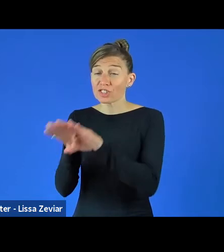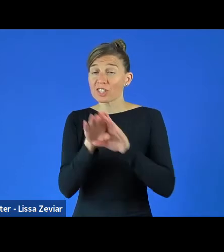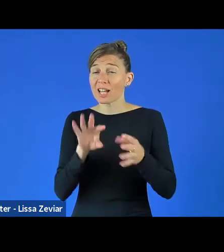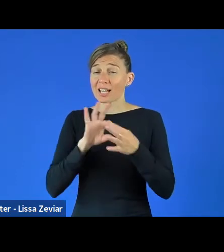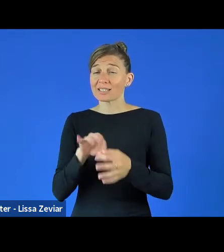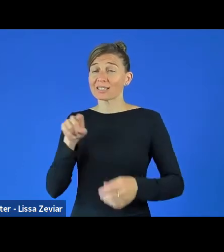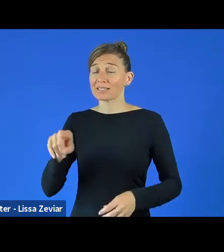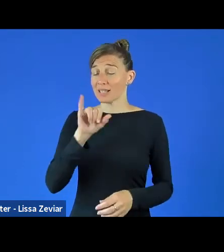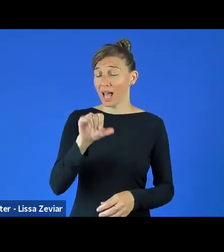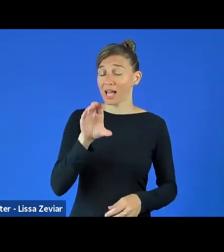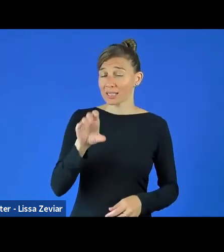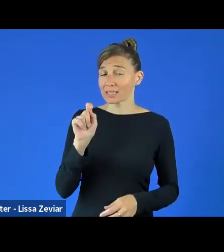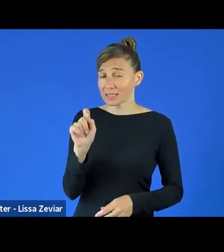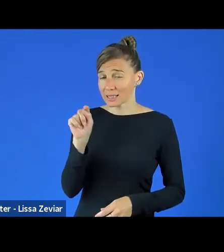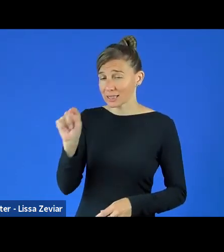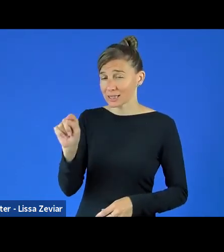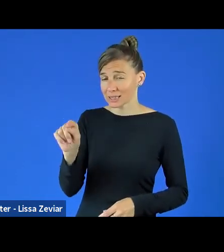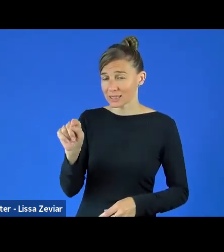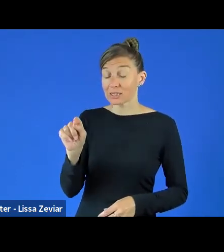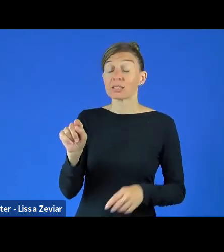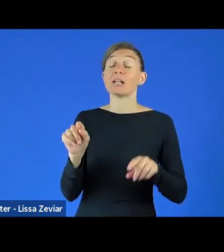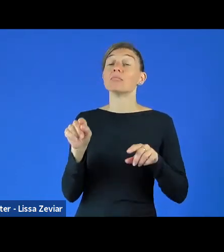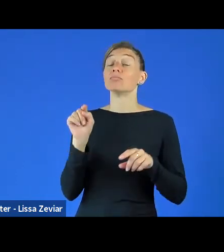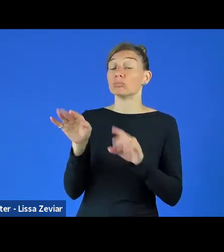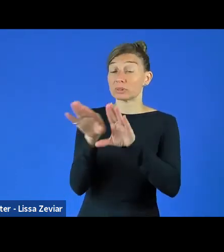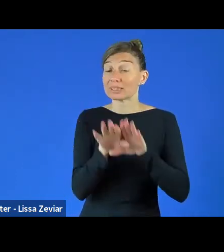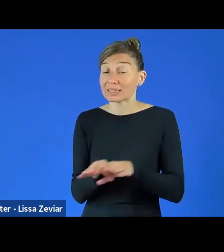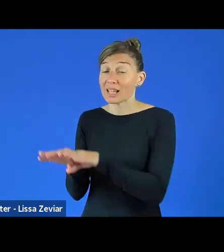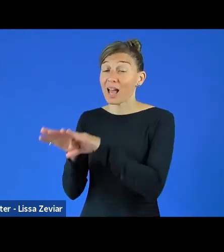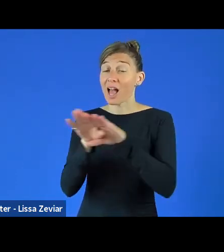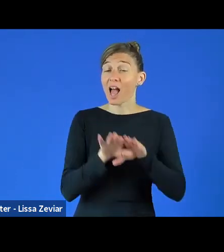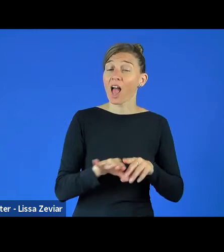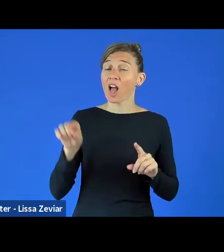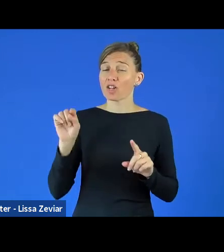this standard was requested firstly, by mandate 376,